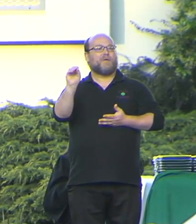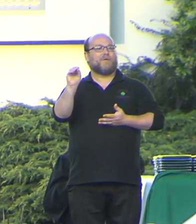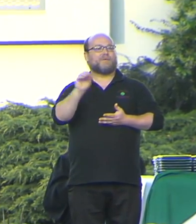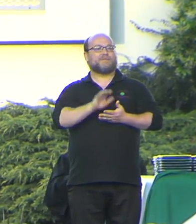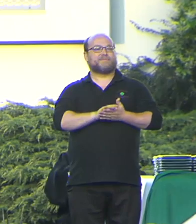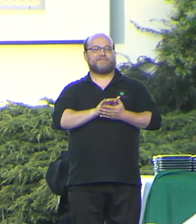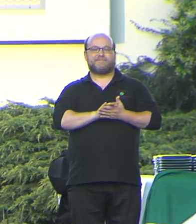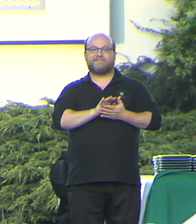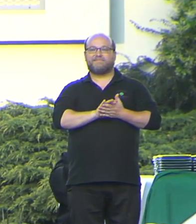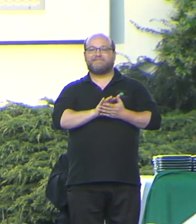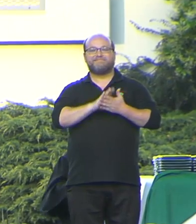Thank you.